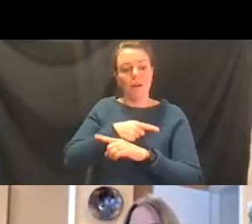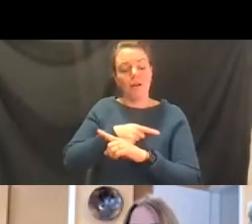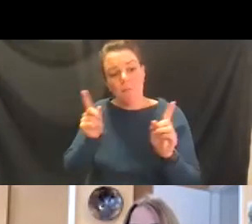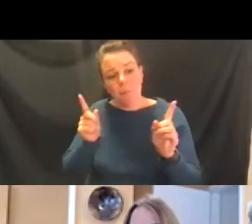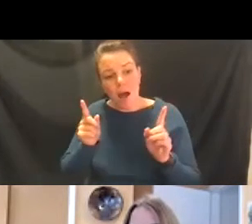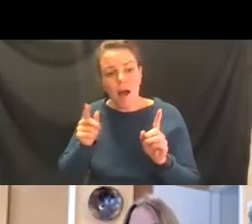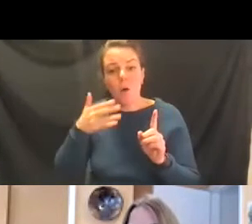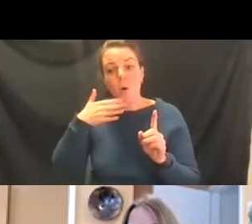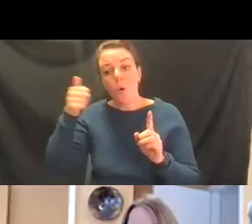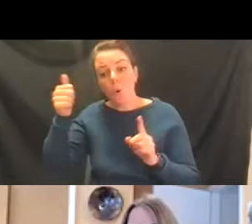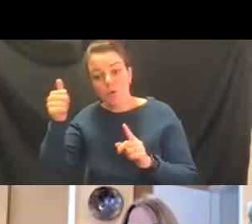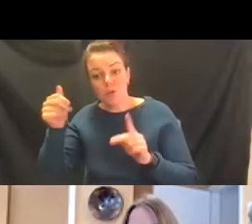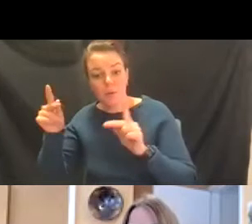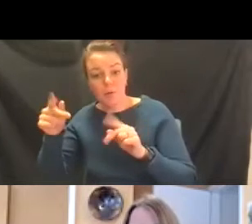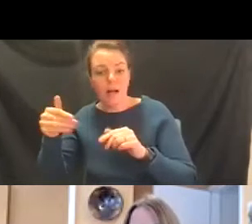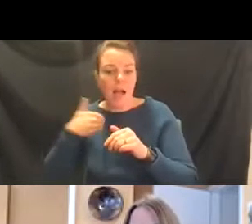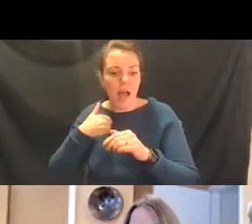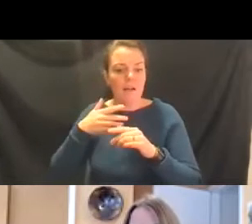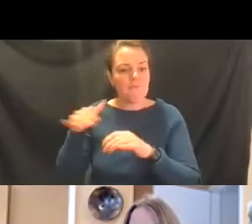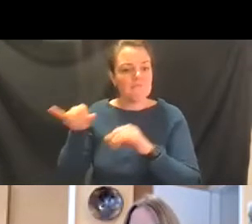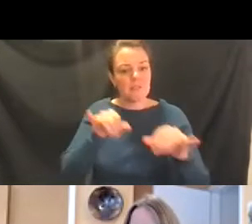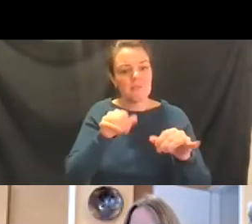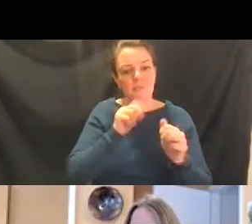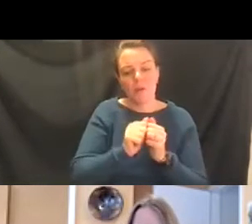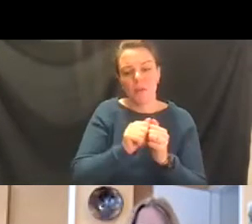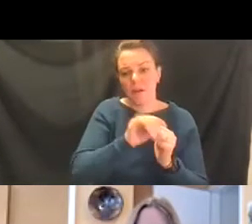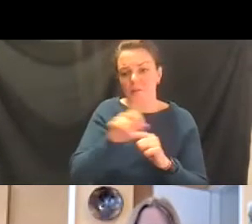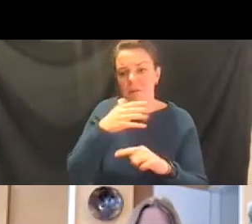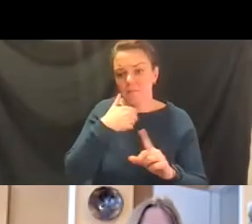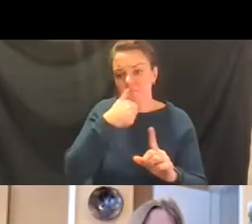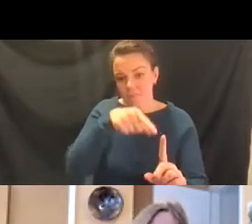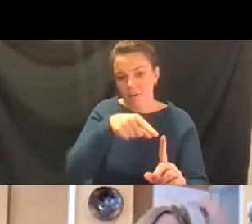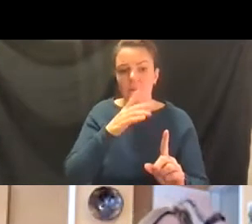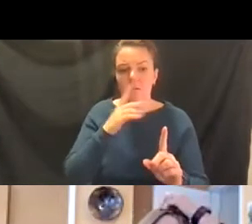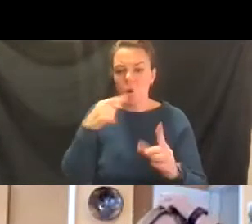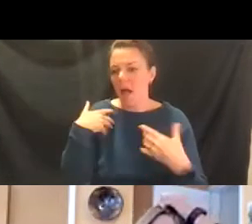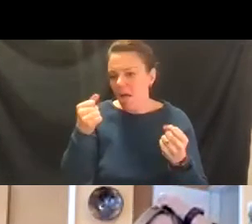counterparts as it relates to health and wellness. and so this notion of sort of saying oh we got